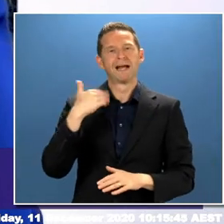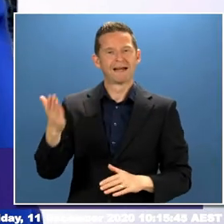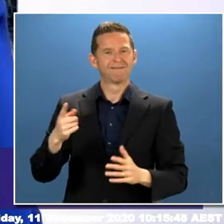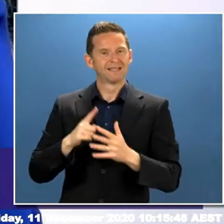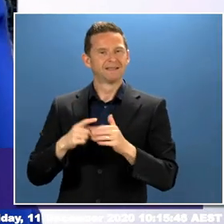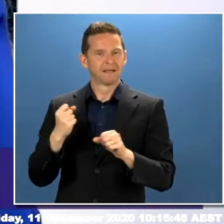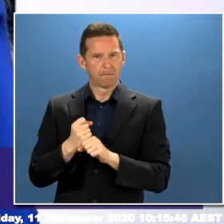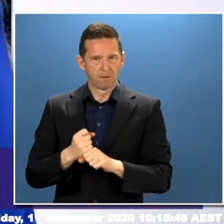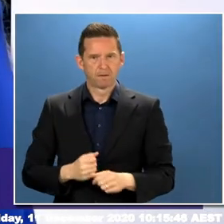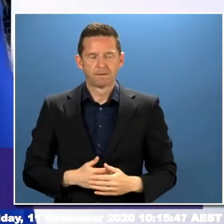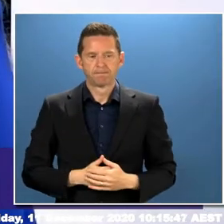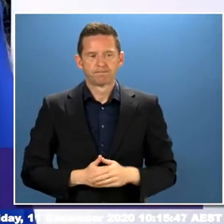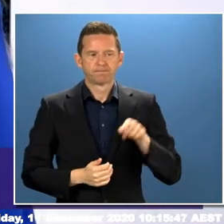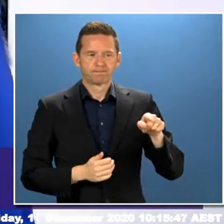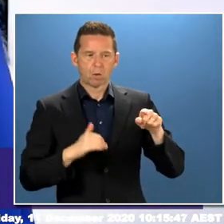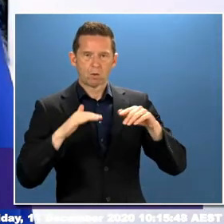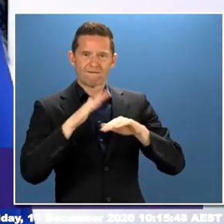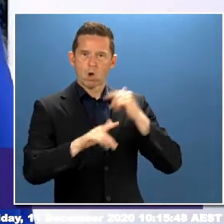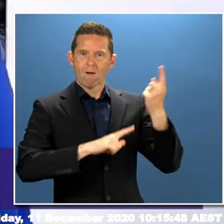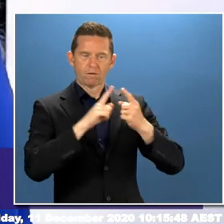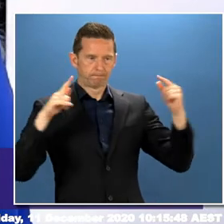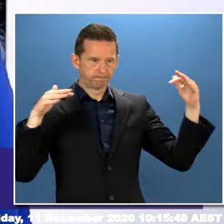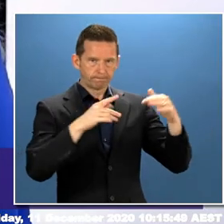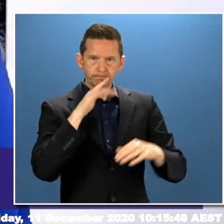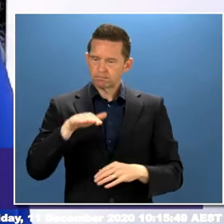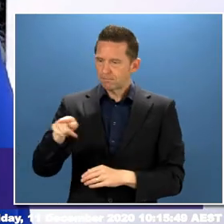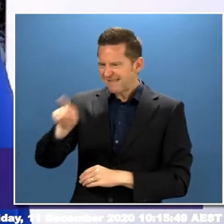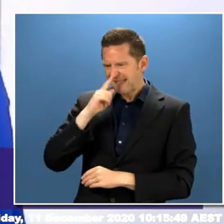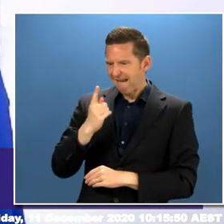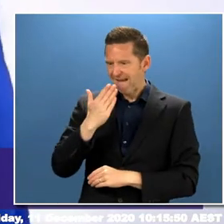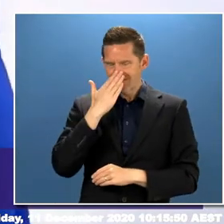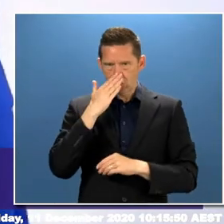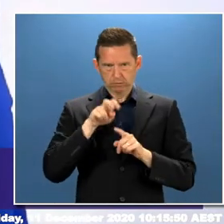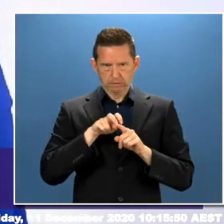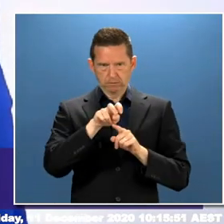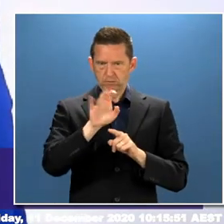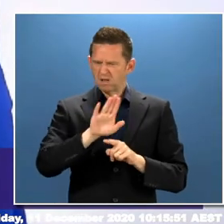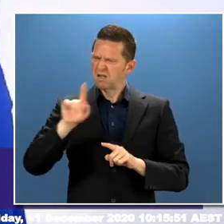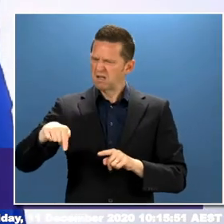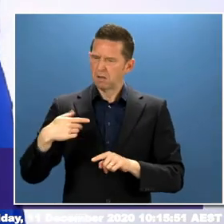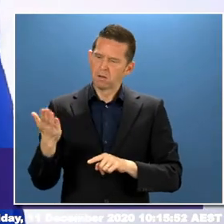gave you, and somebody said, "Oh, look, you can't get up the stairs to the first floor but we'll come and do the interview in the coffee shop